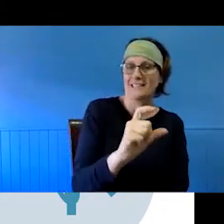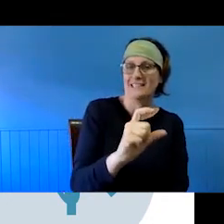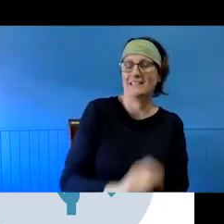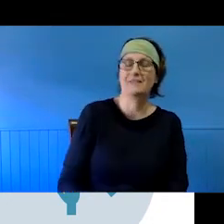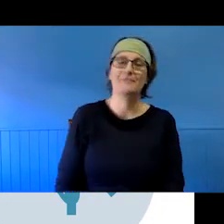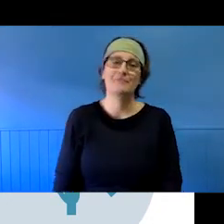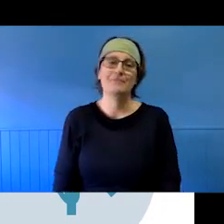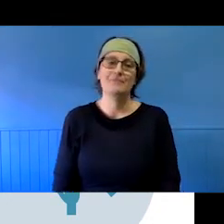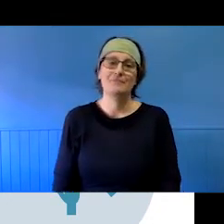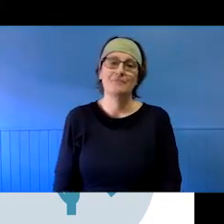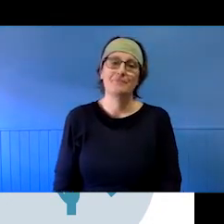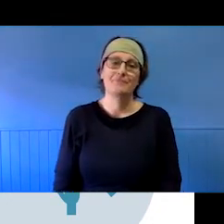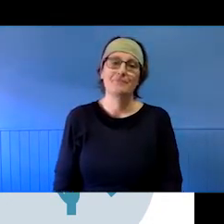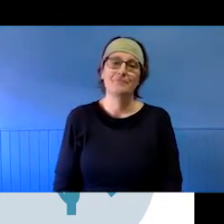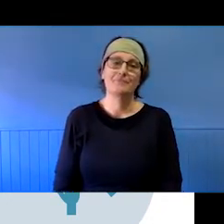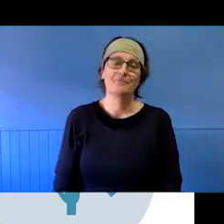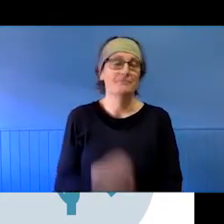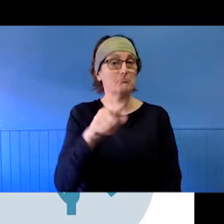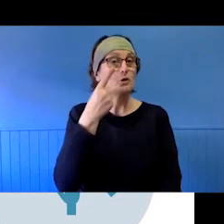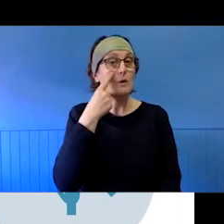Now, as you go there, you're going